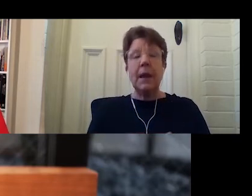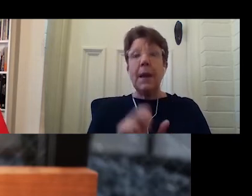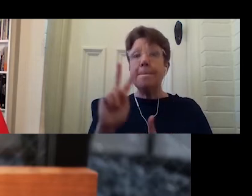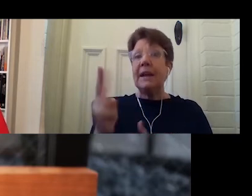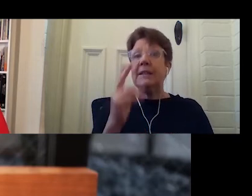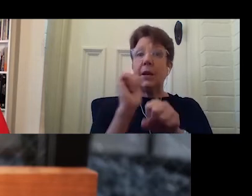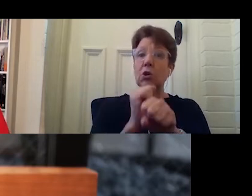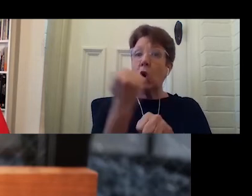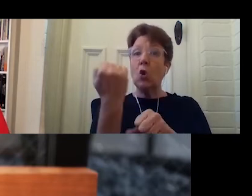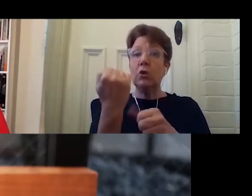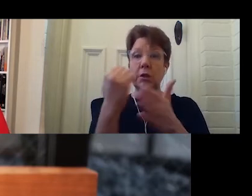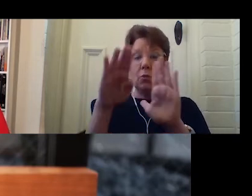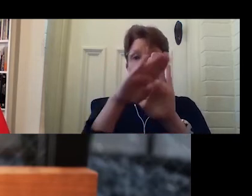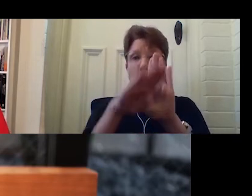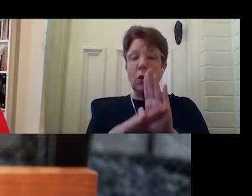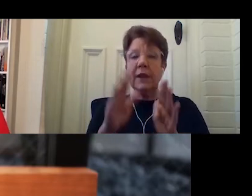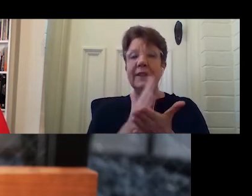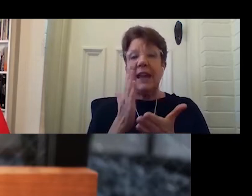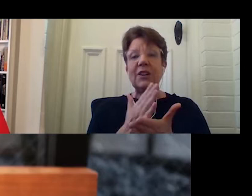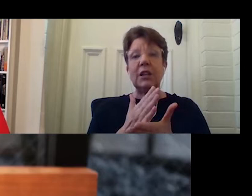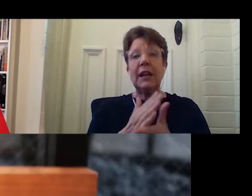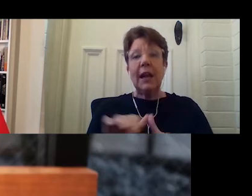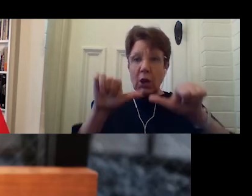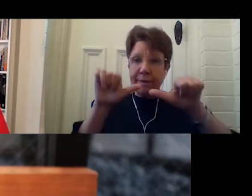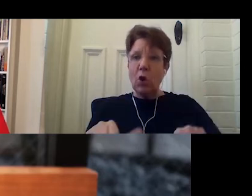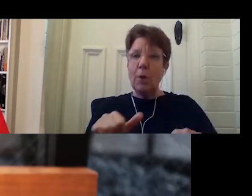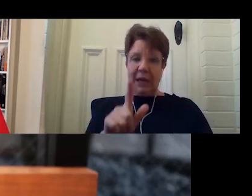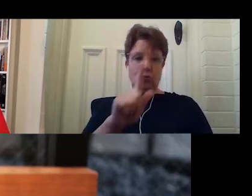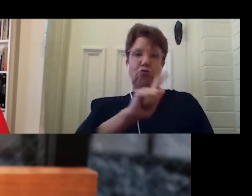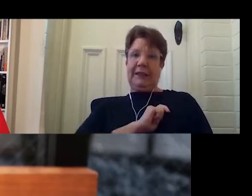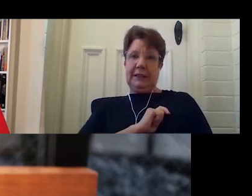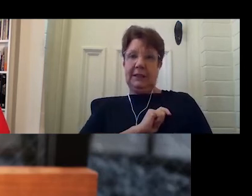rule is about confirming trust. One of the easiest ways to confirm trust